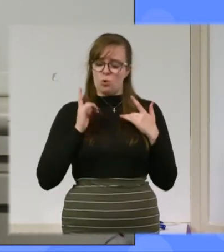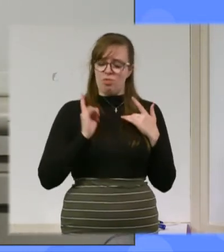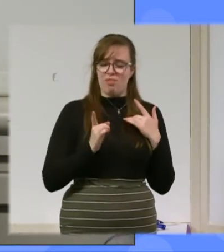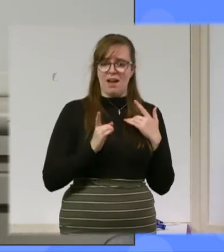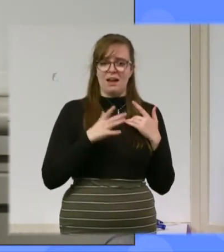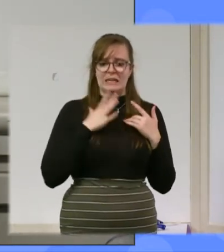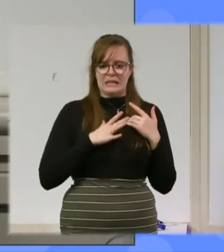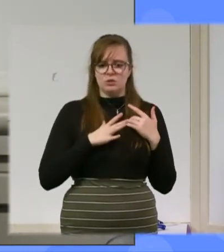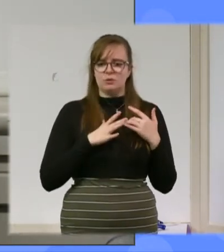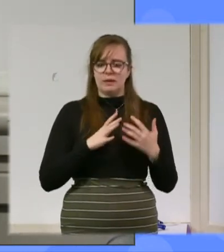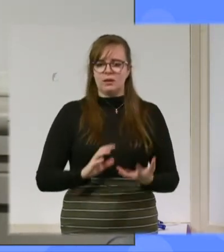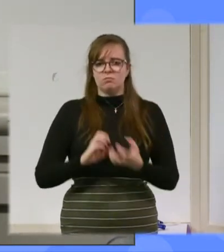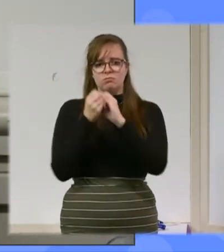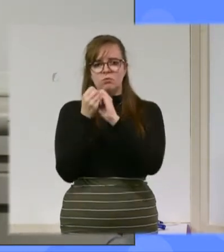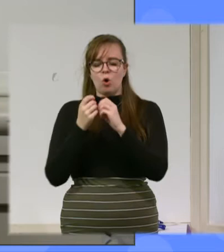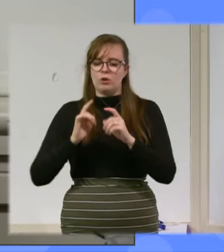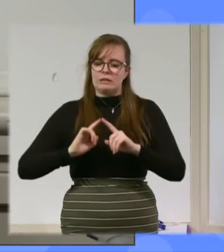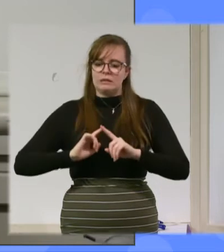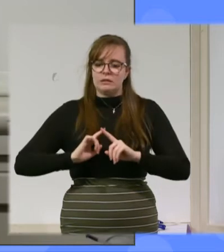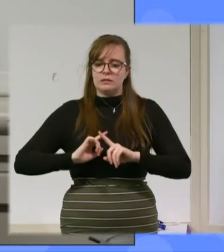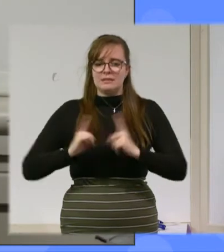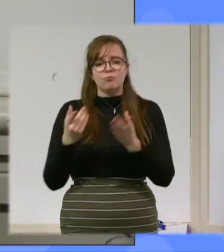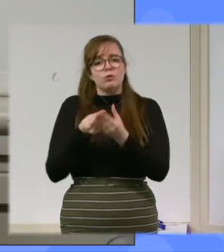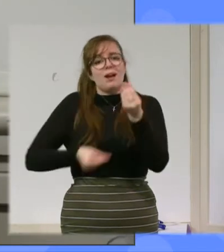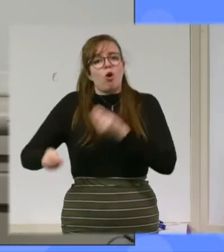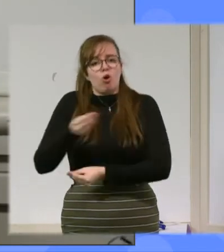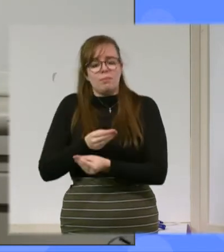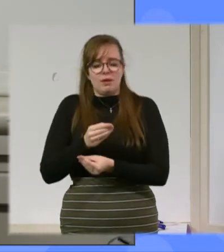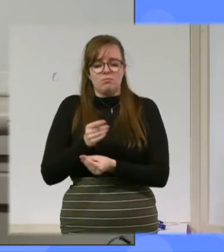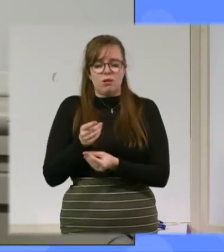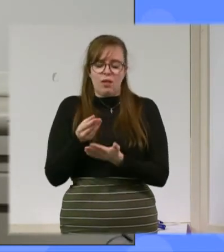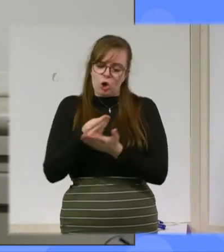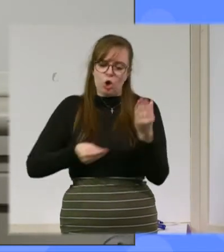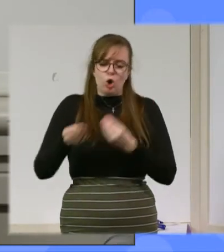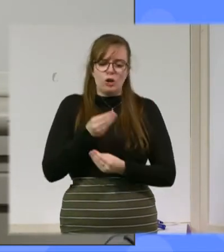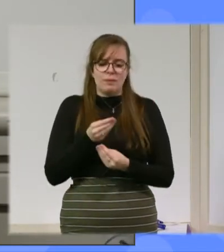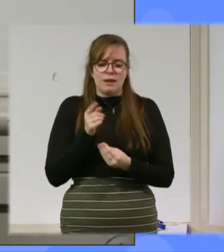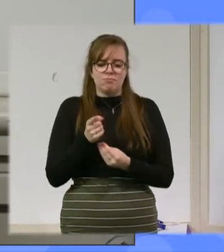on a very different kind of economy and economy where it's simply not the case